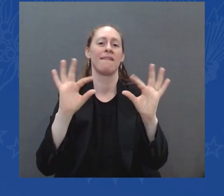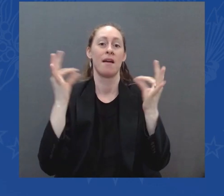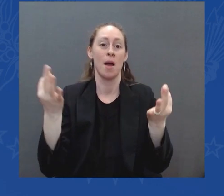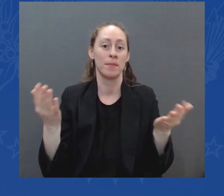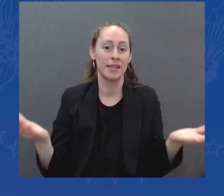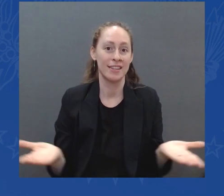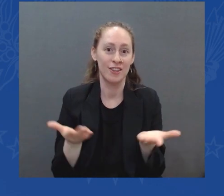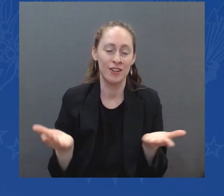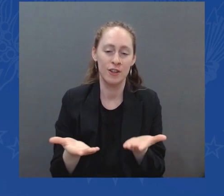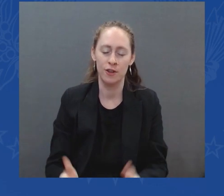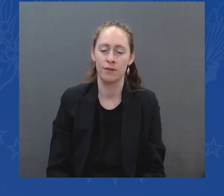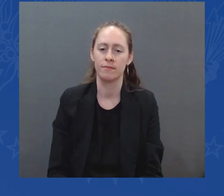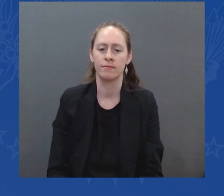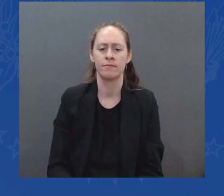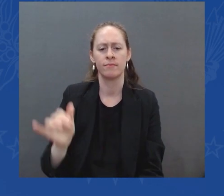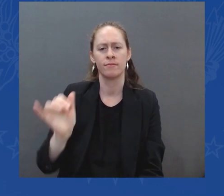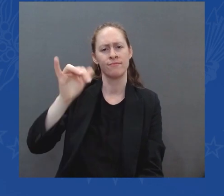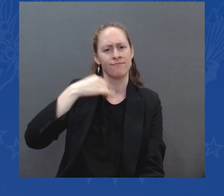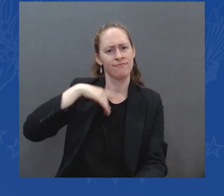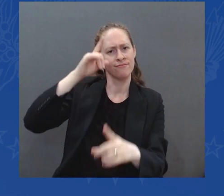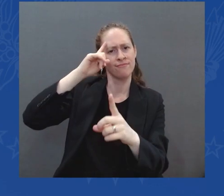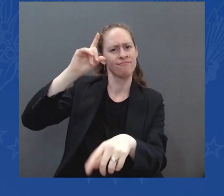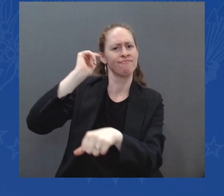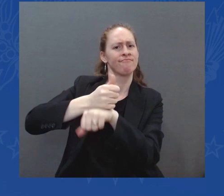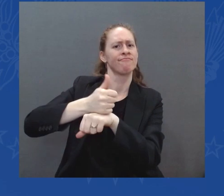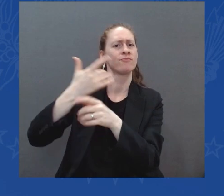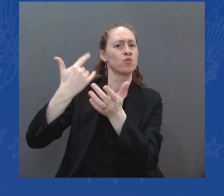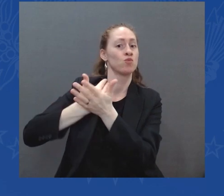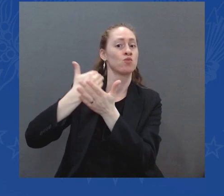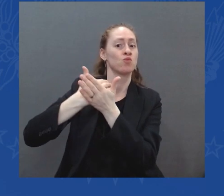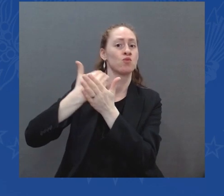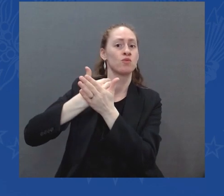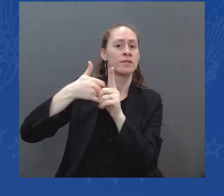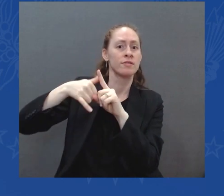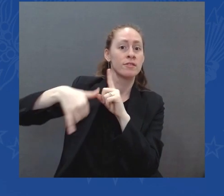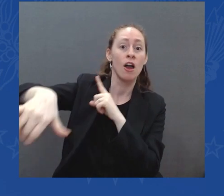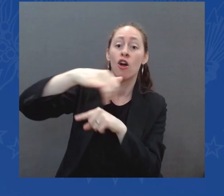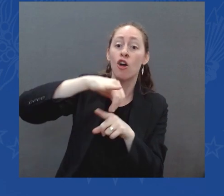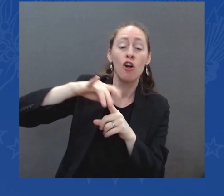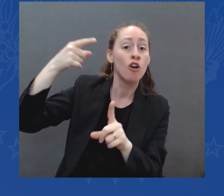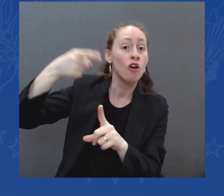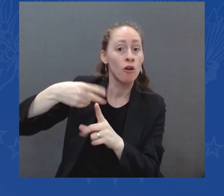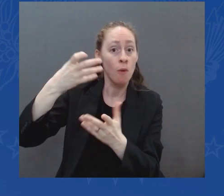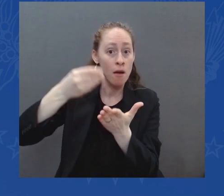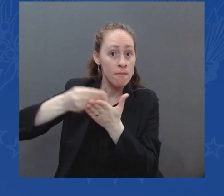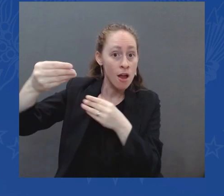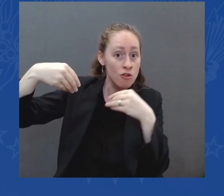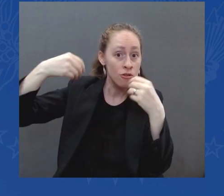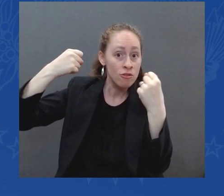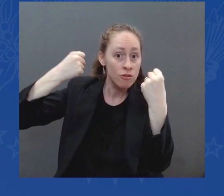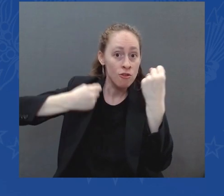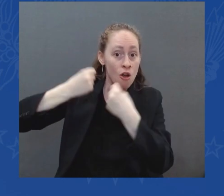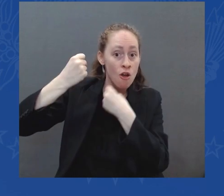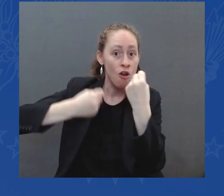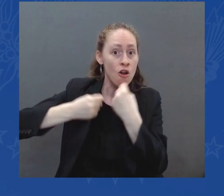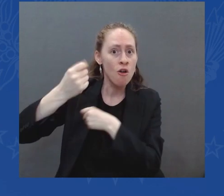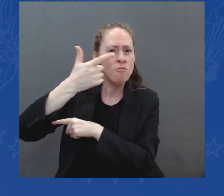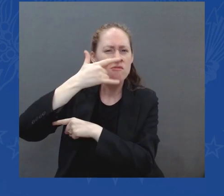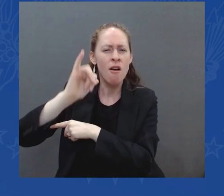for new vehicles sold in America. Within five years, we're going to travel 10 miles more on every single gallon